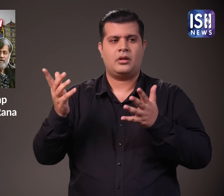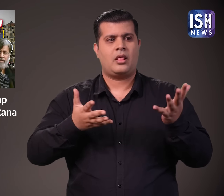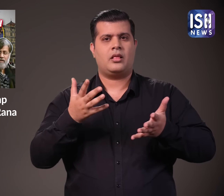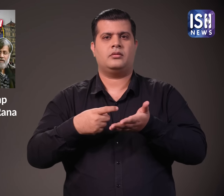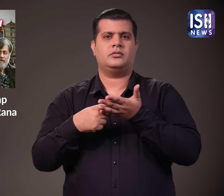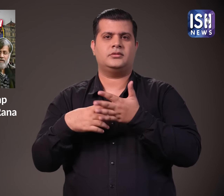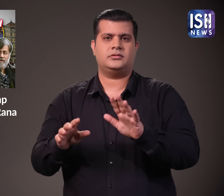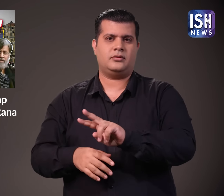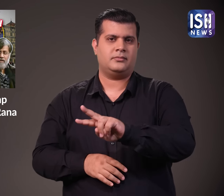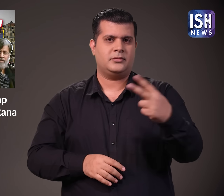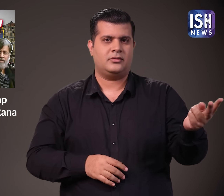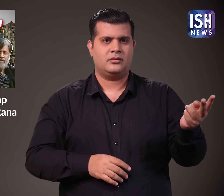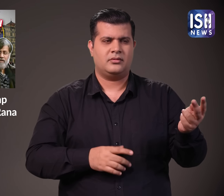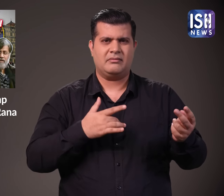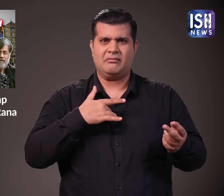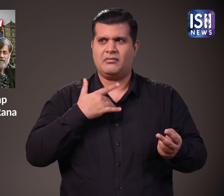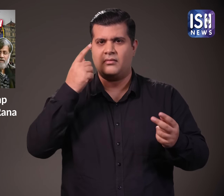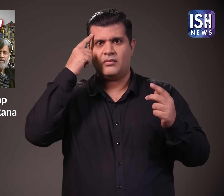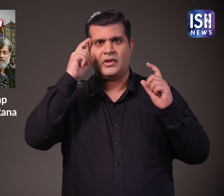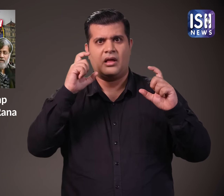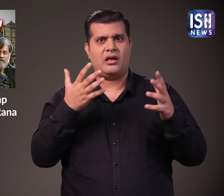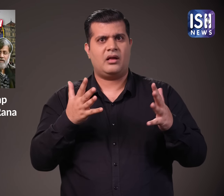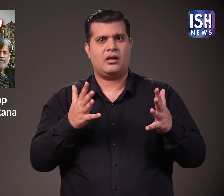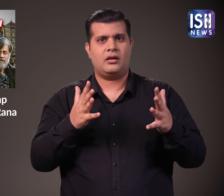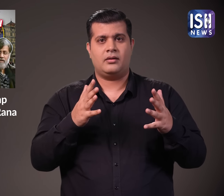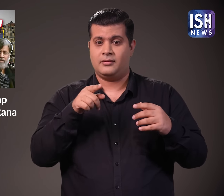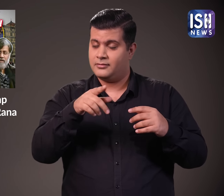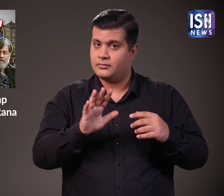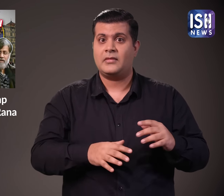CM Deshmukh eventually resigned. It was so insensitive on his part.